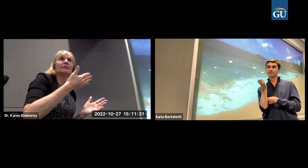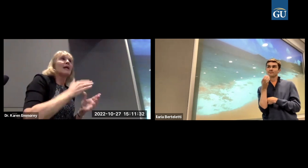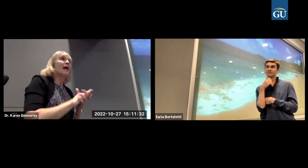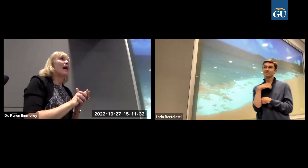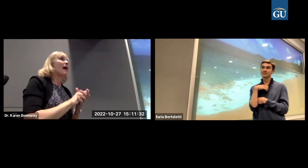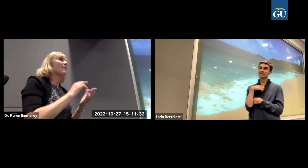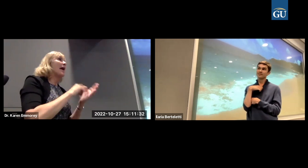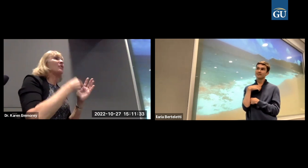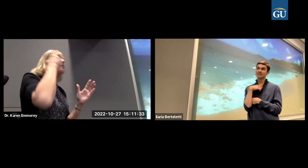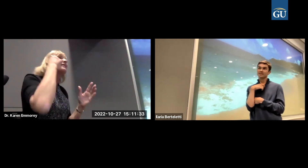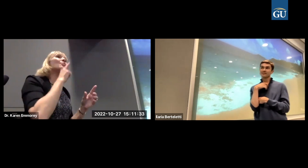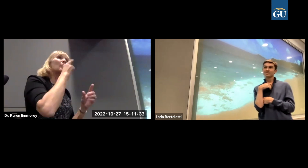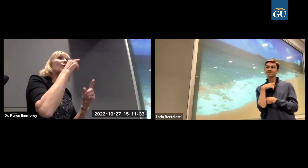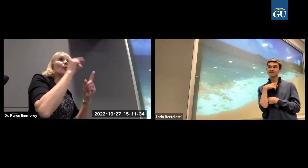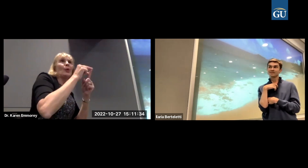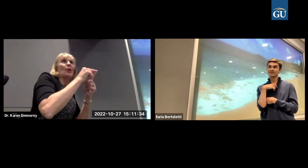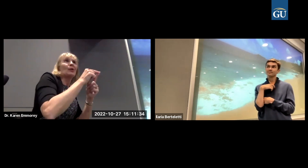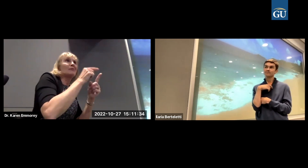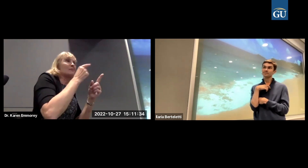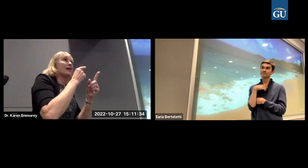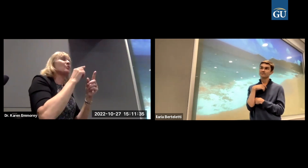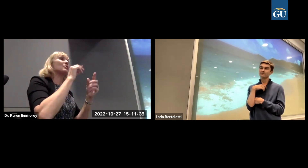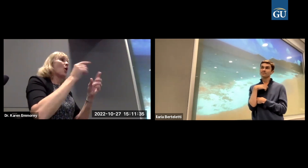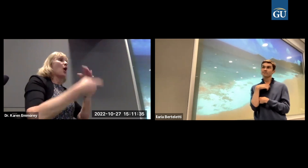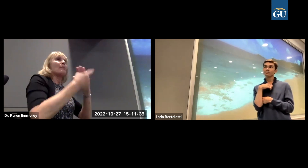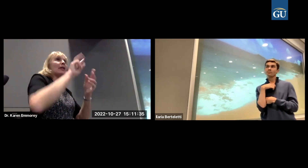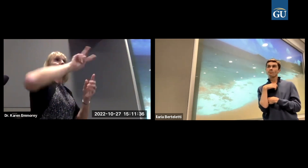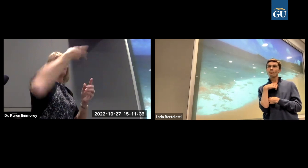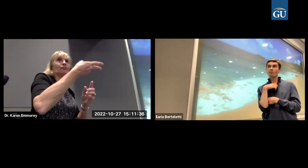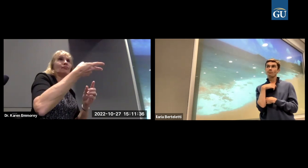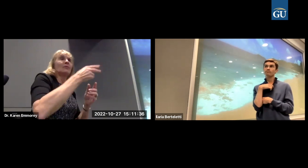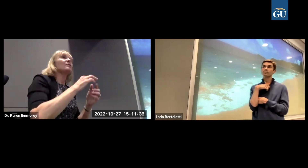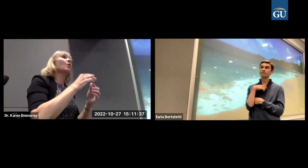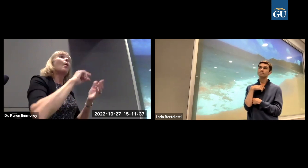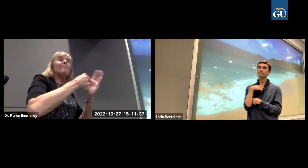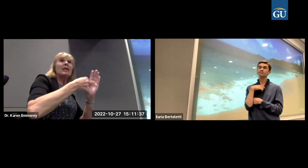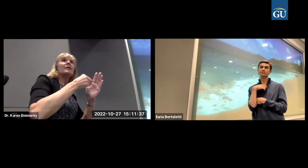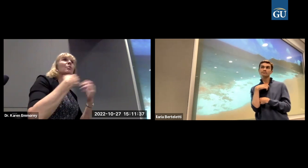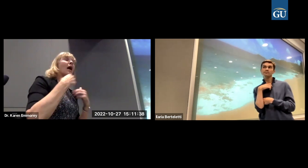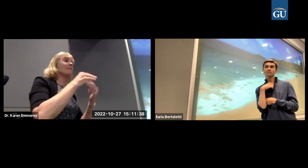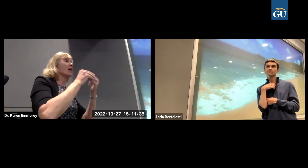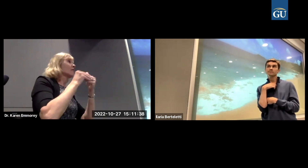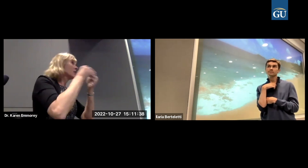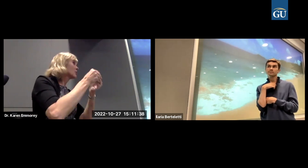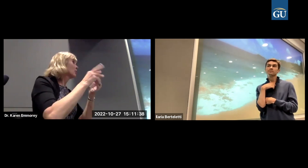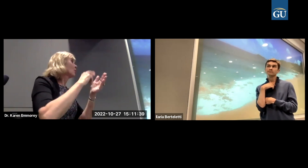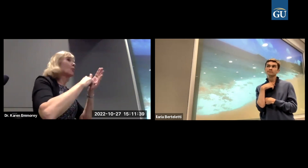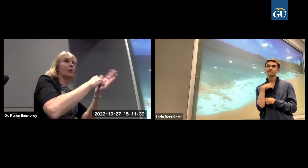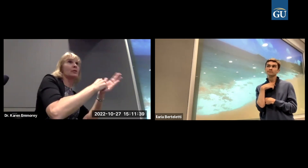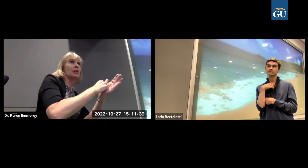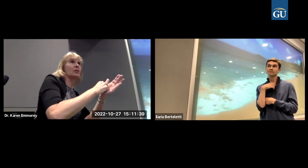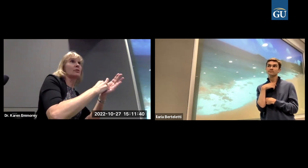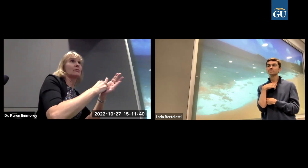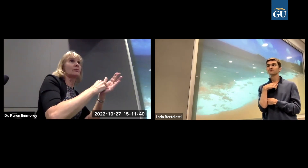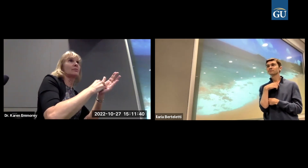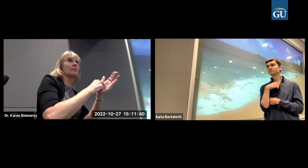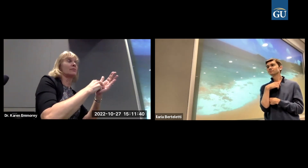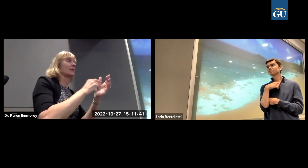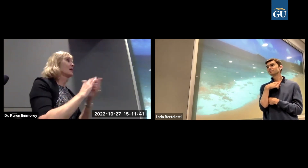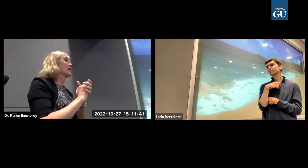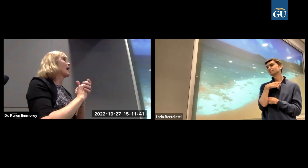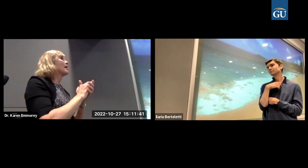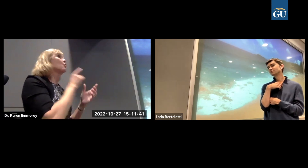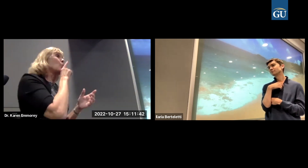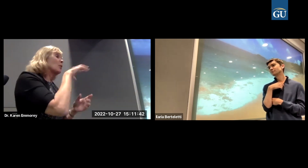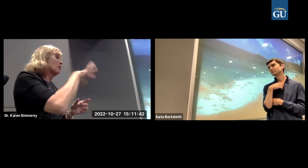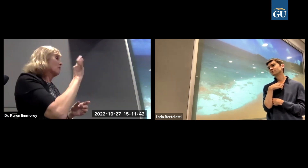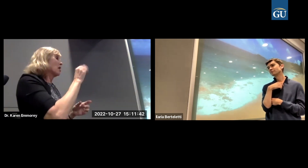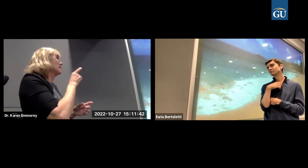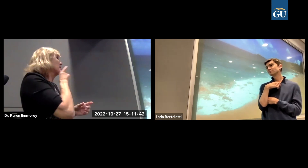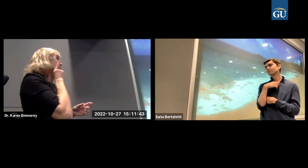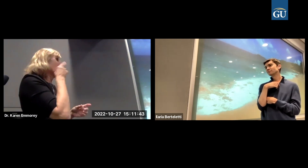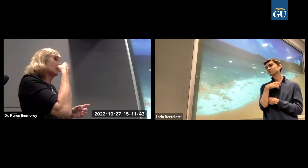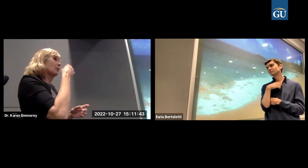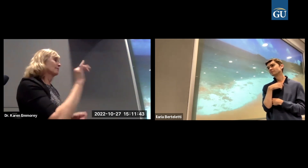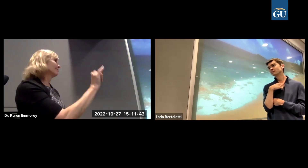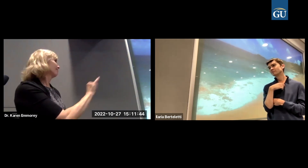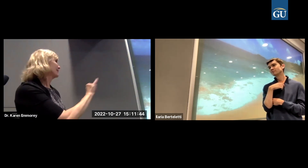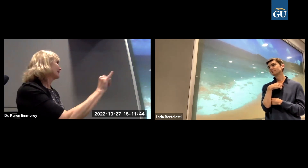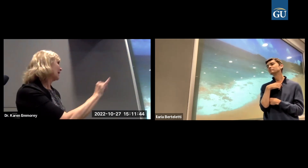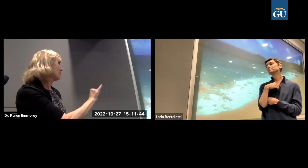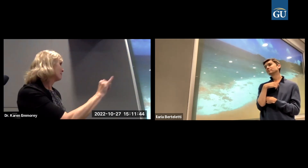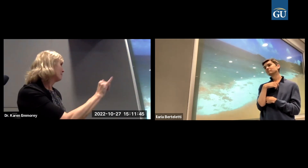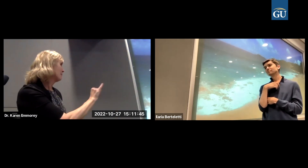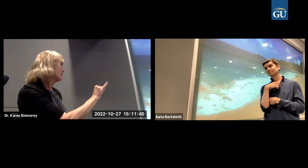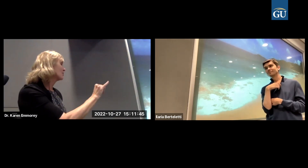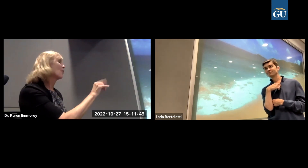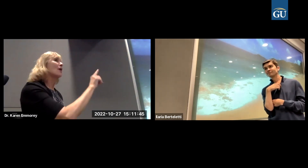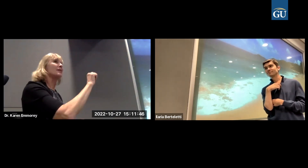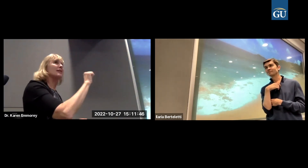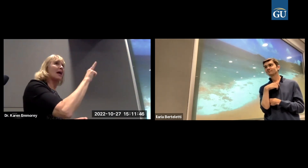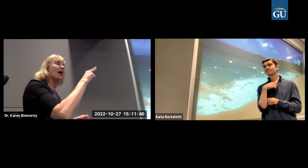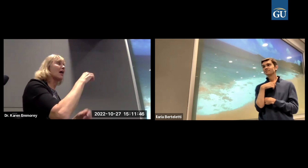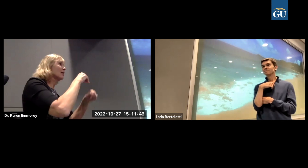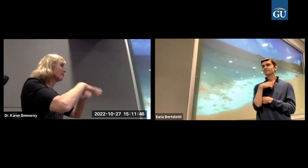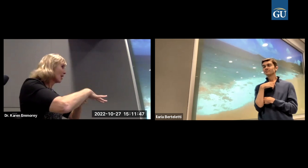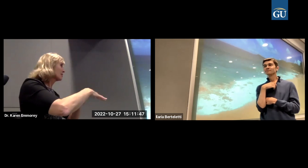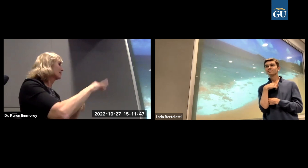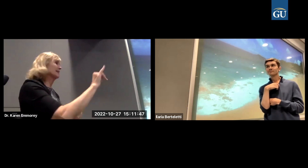So it shows that we do have some flexible representation, and on those tasks there are people who are the same. So it does suggest that orthographic representation in many ways is parallel for ten people. We talk it through